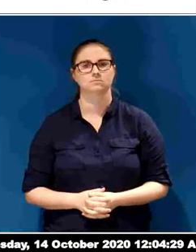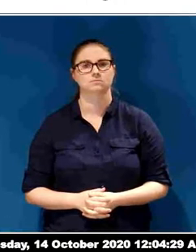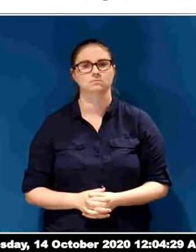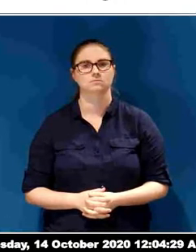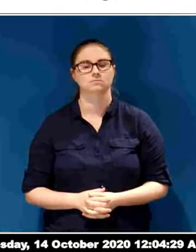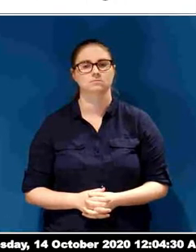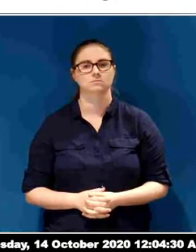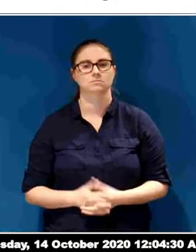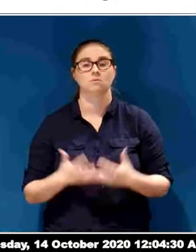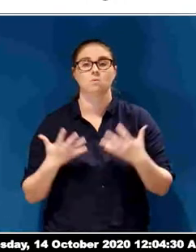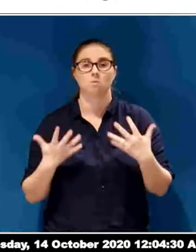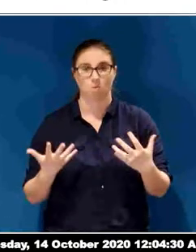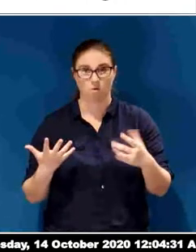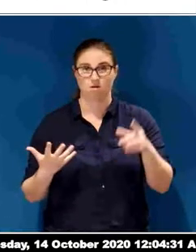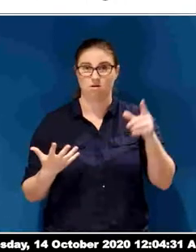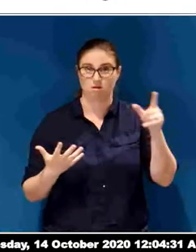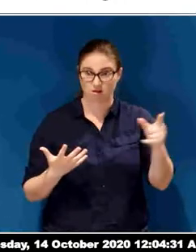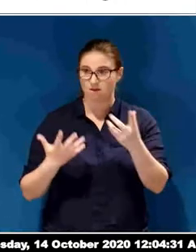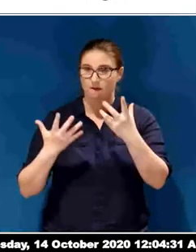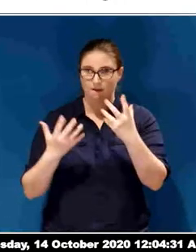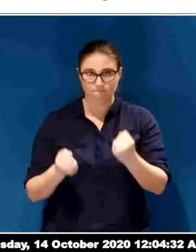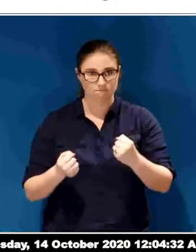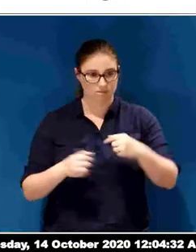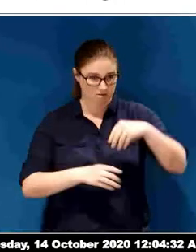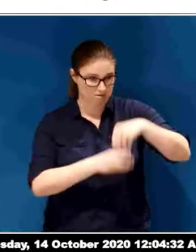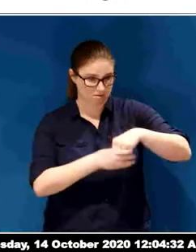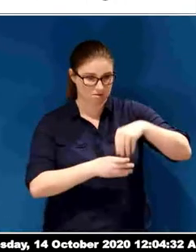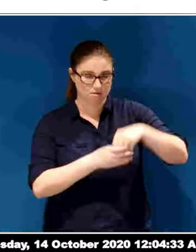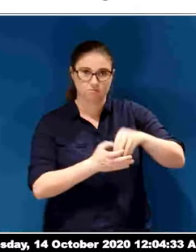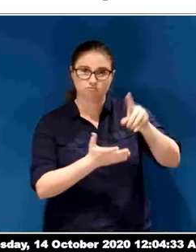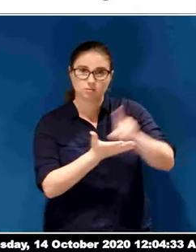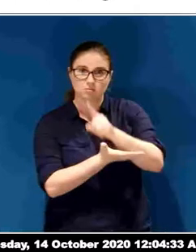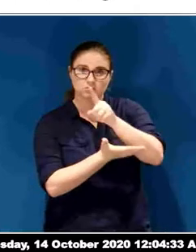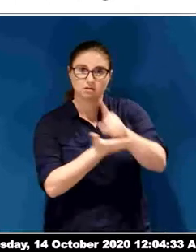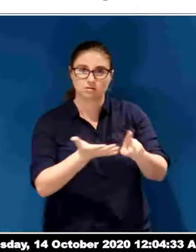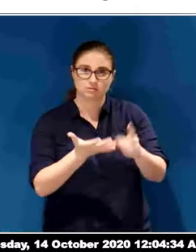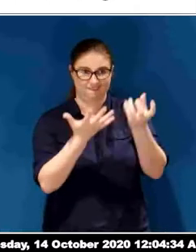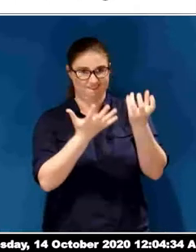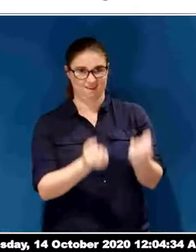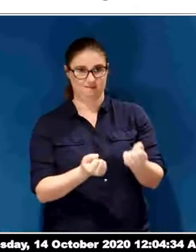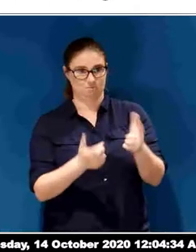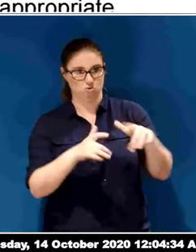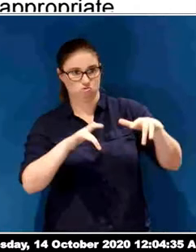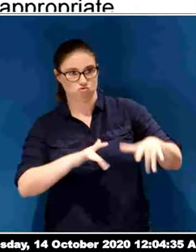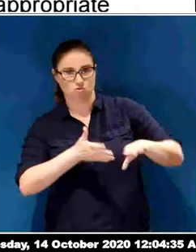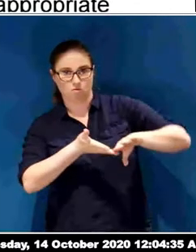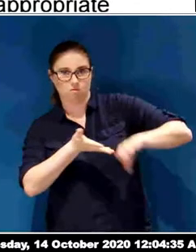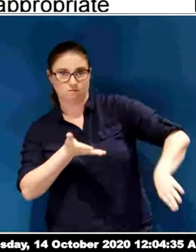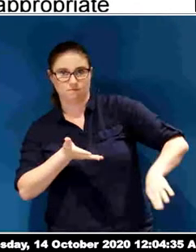So I just want to ask you about that.